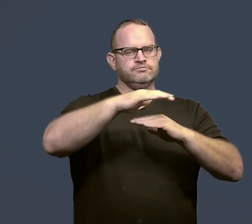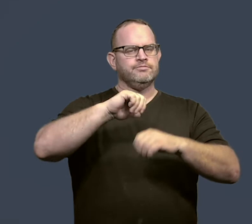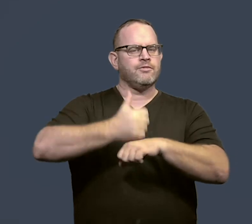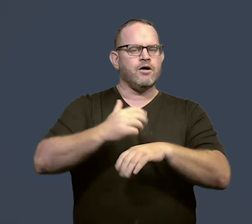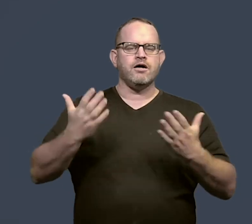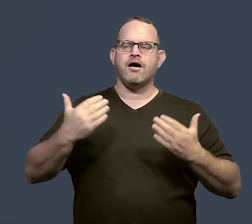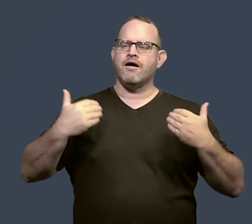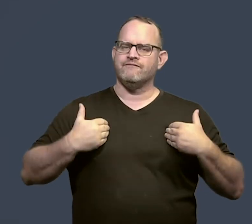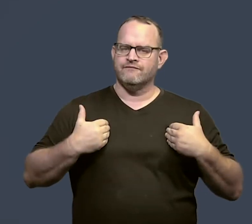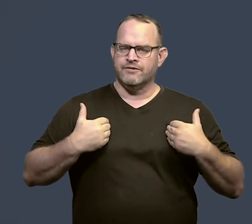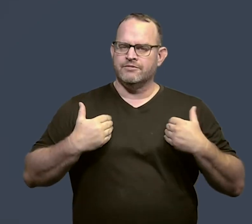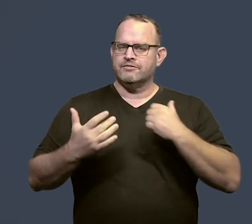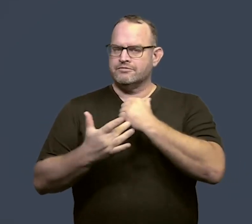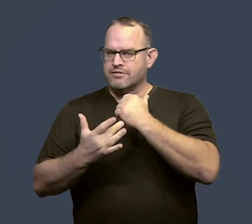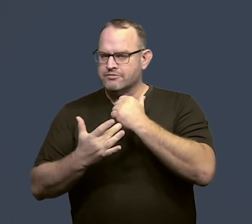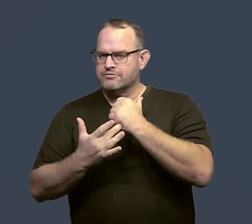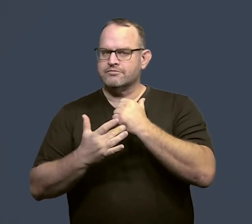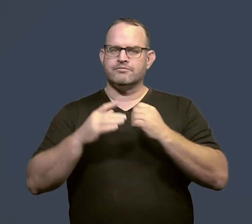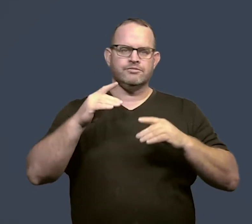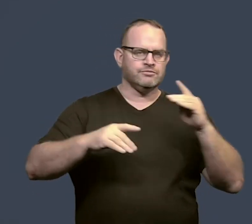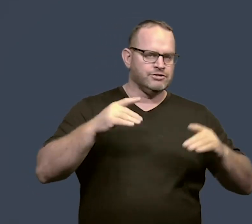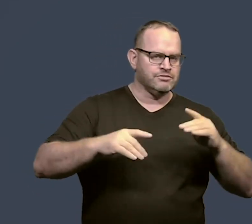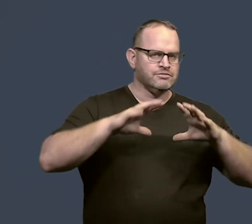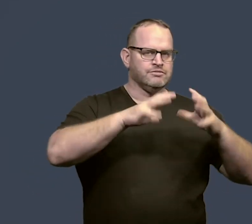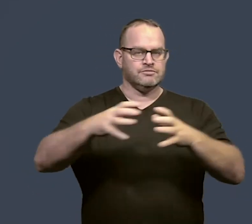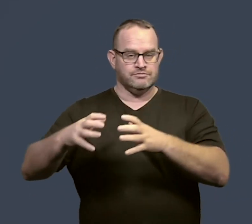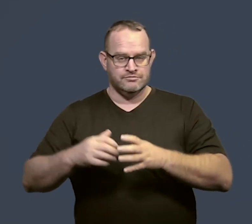The minimum standards were designed for the existing technologies and resources that most countries have.